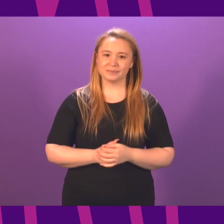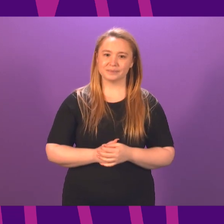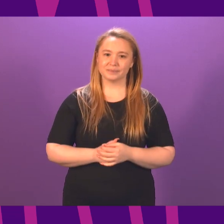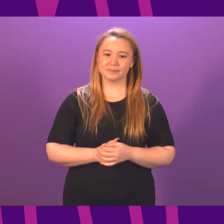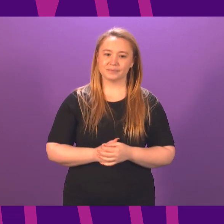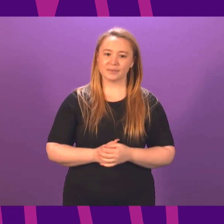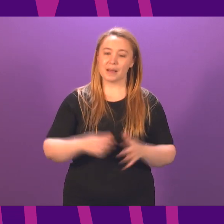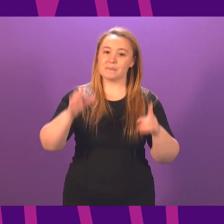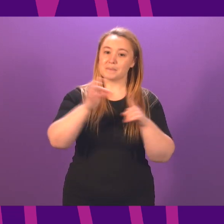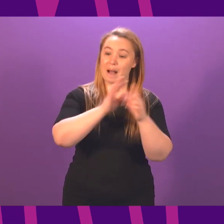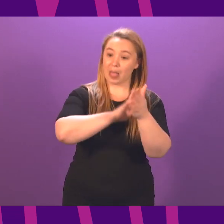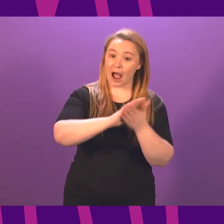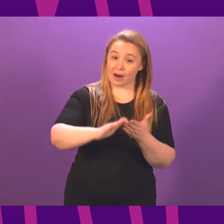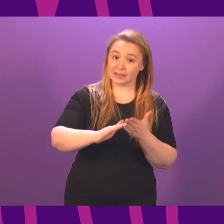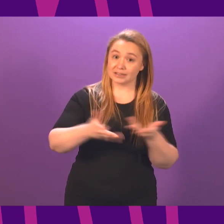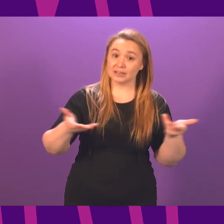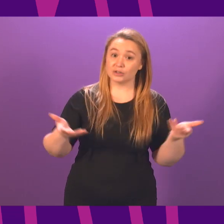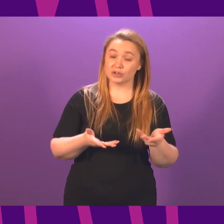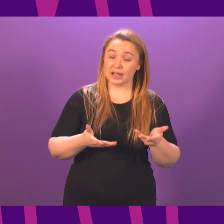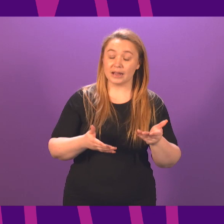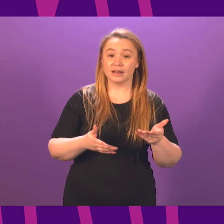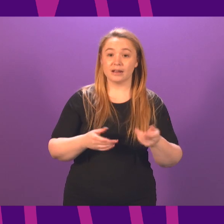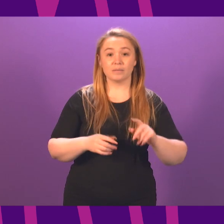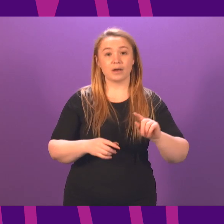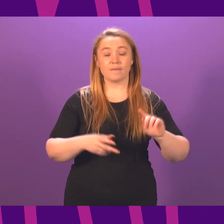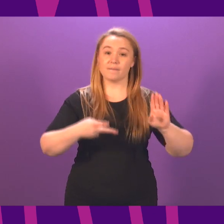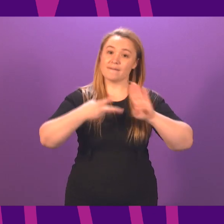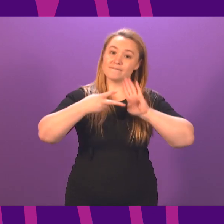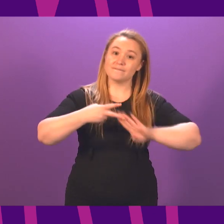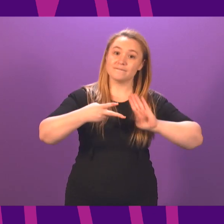Kamala Harris does not just become the Vice-President today; she makes history